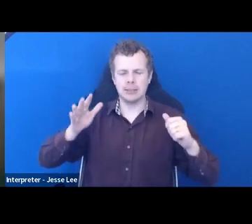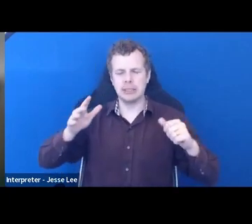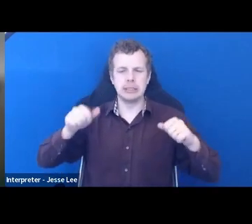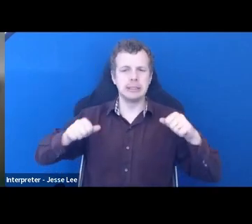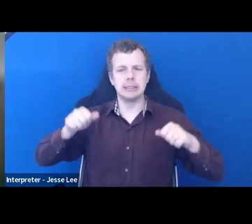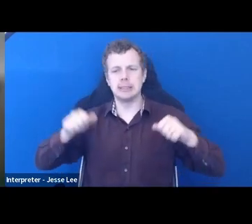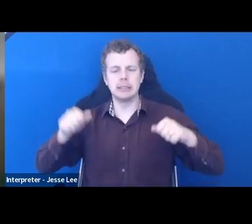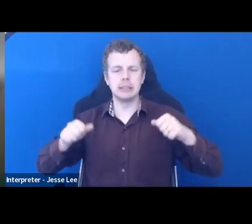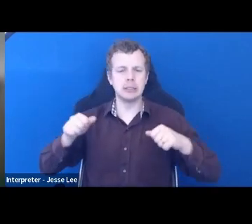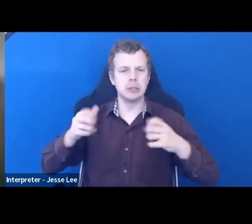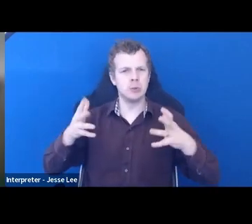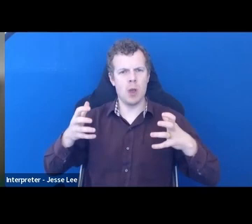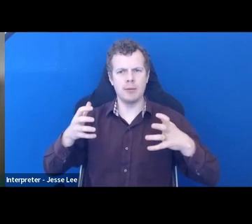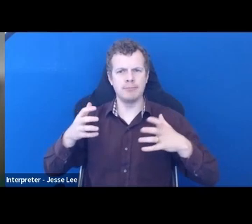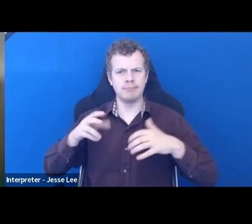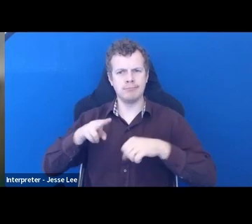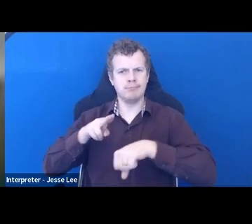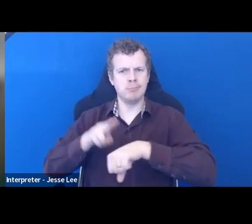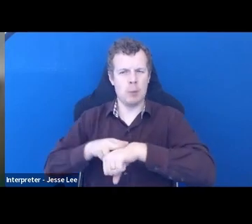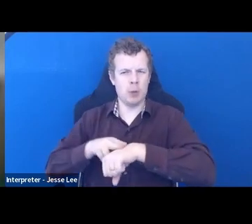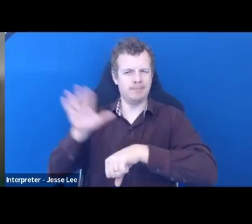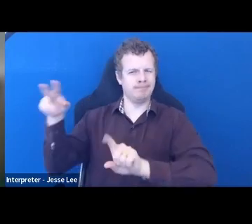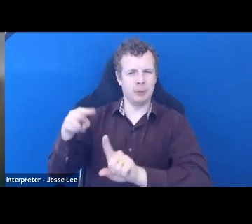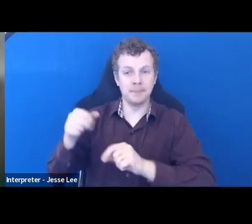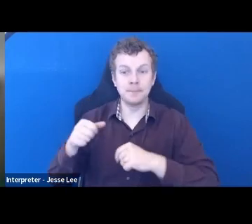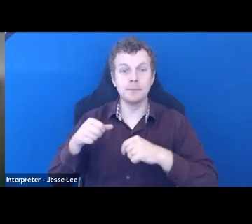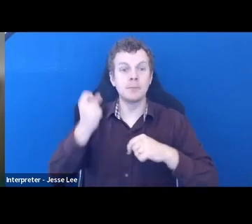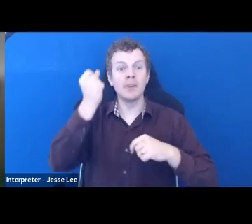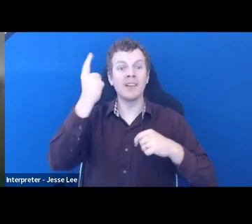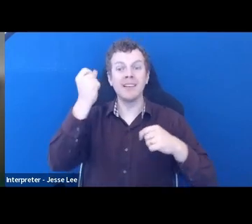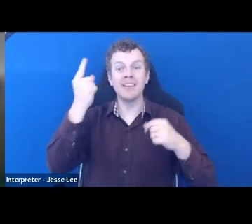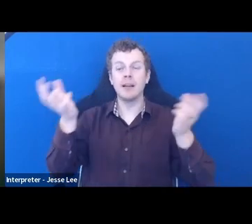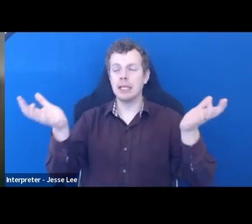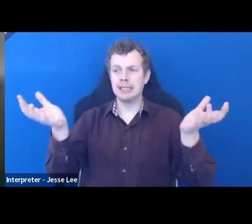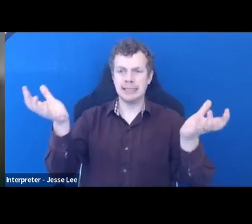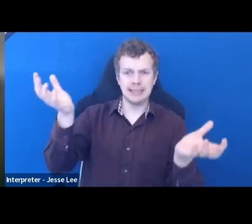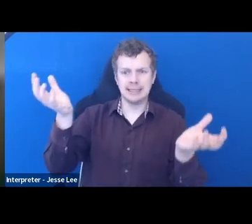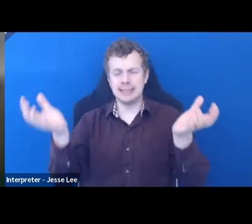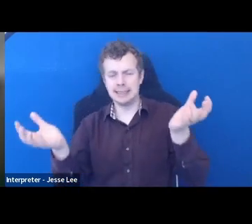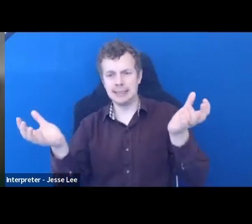There was a - there was balance that shifted on this you know, point of negotiating the new normal.